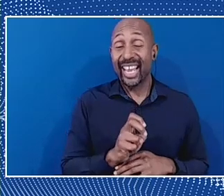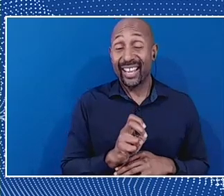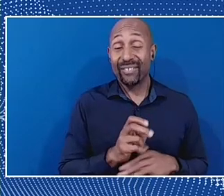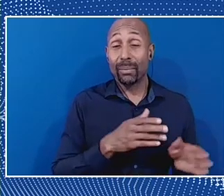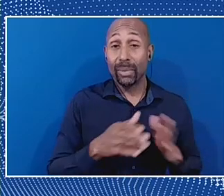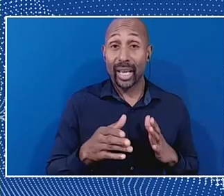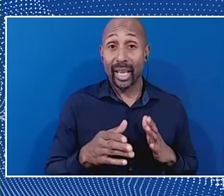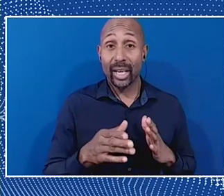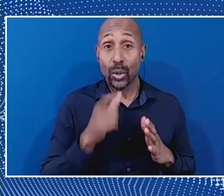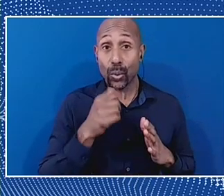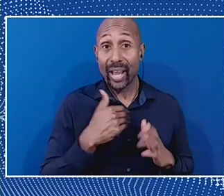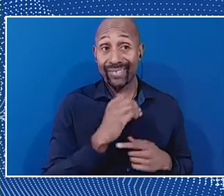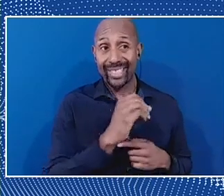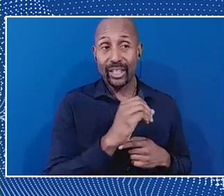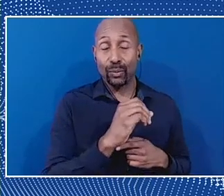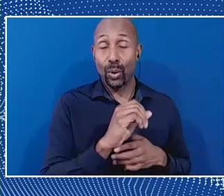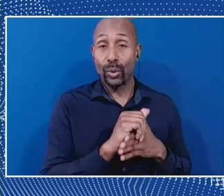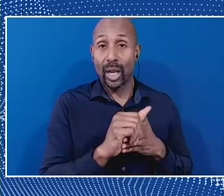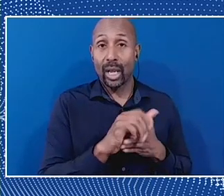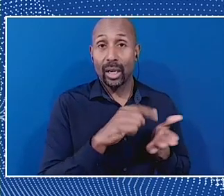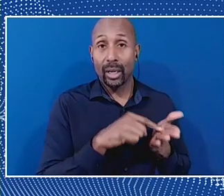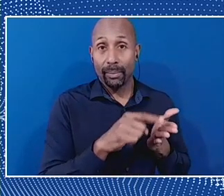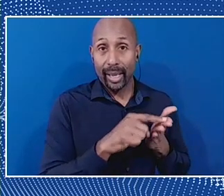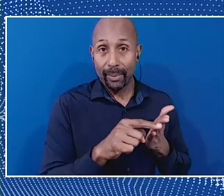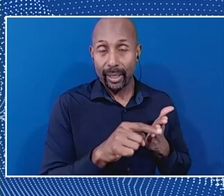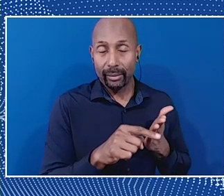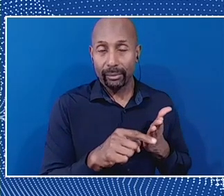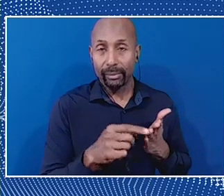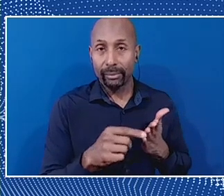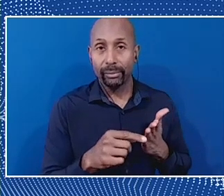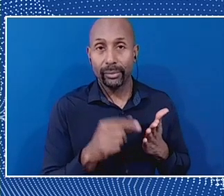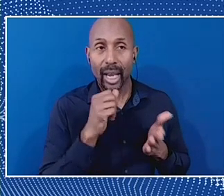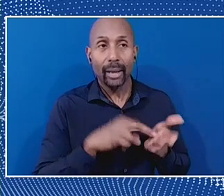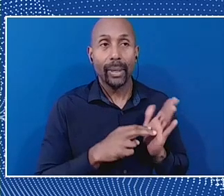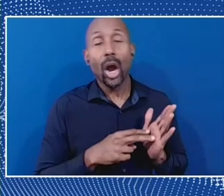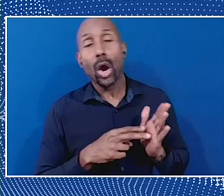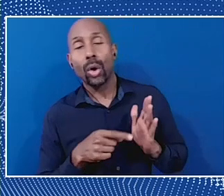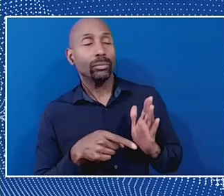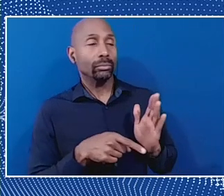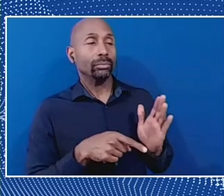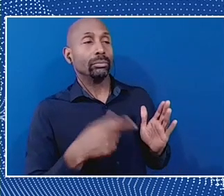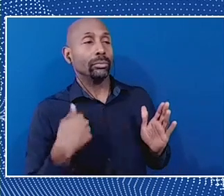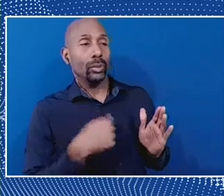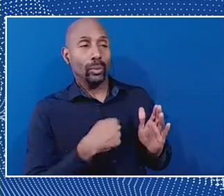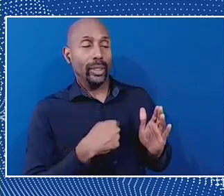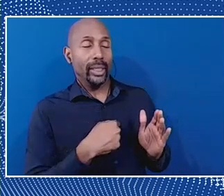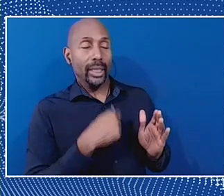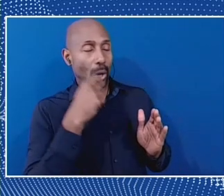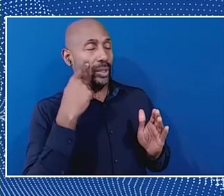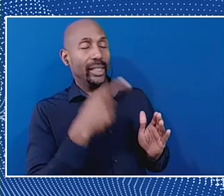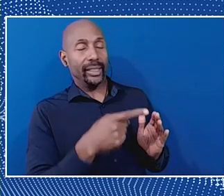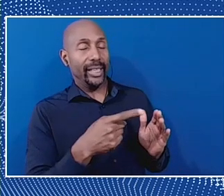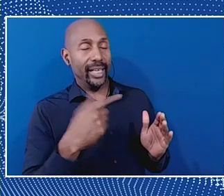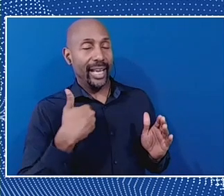So there might be information that the Secretary, because we're going, you know, the Secretary is using information that